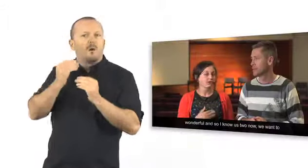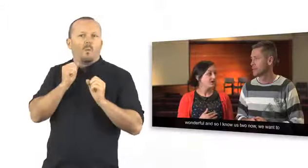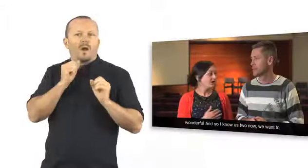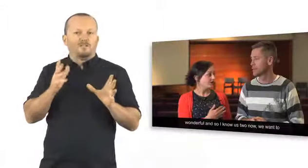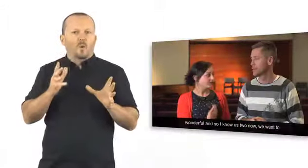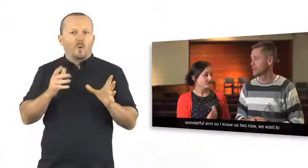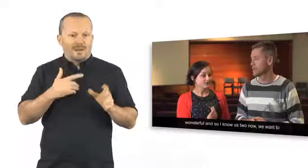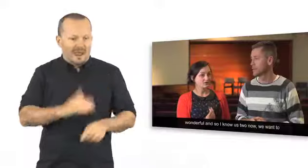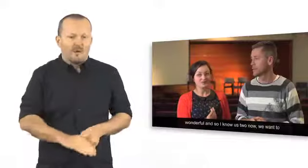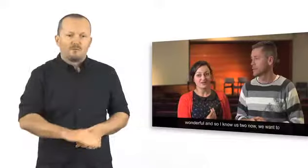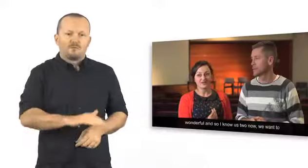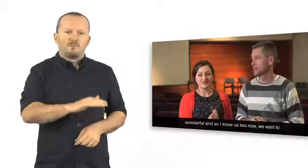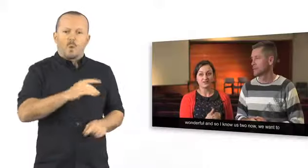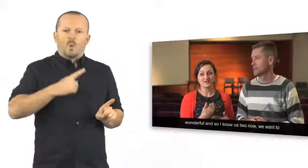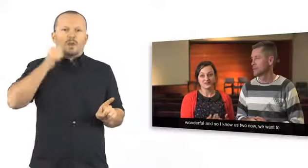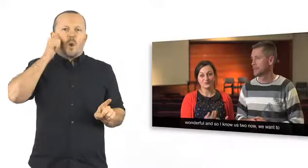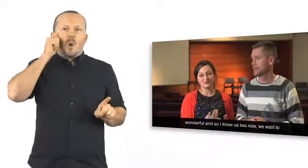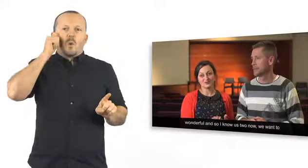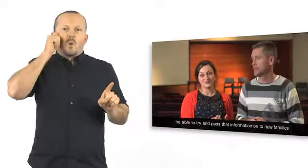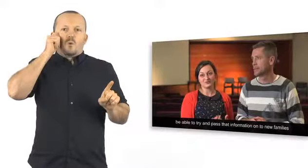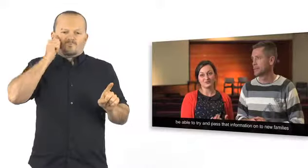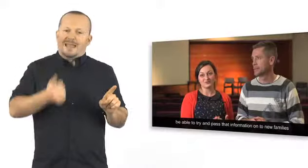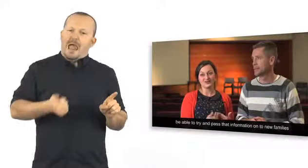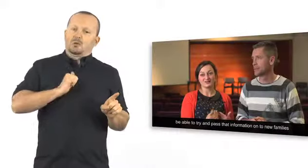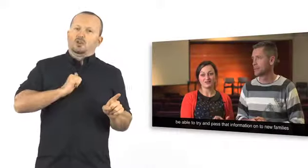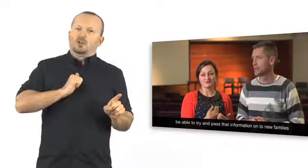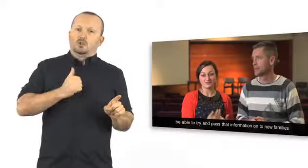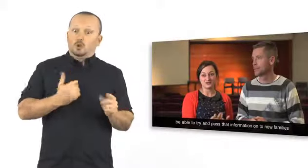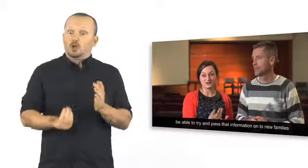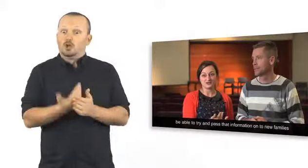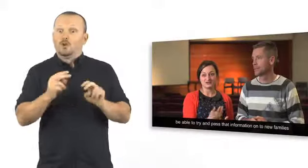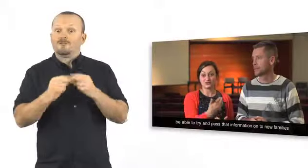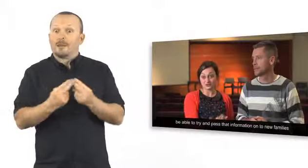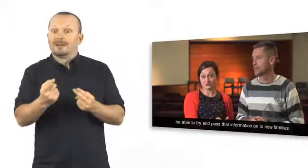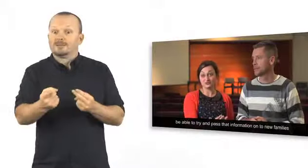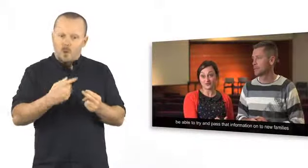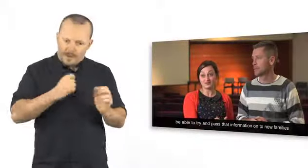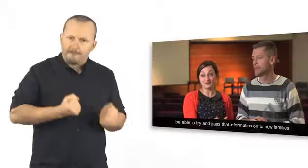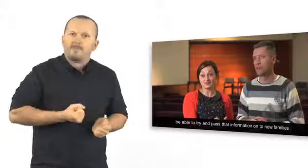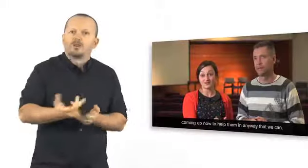so I know us two now, we want to be able to try and pass that information on to new families